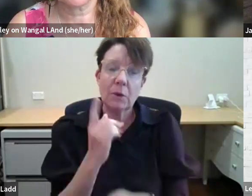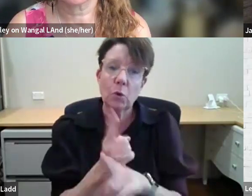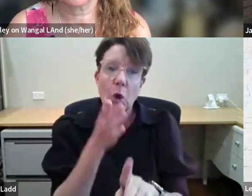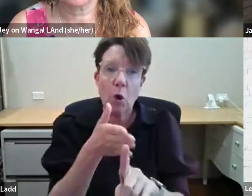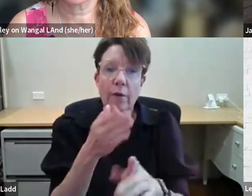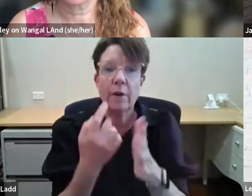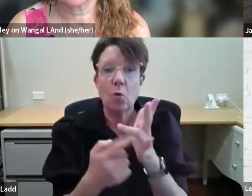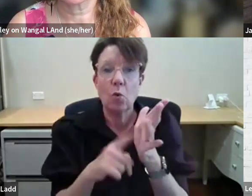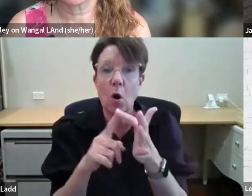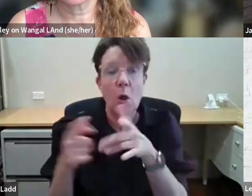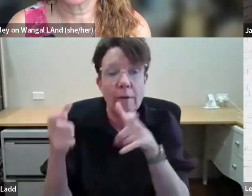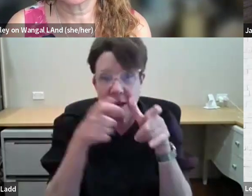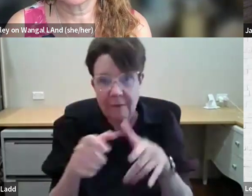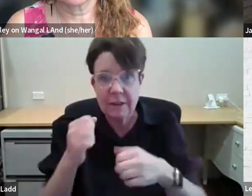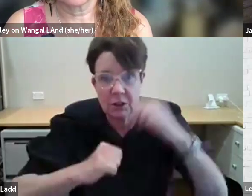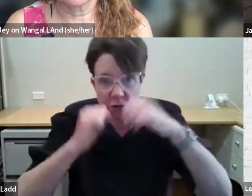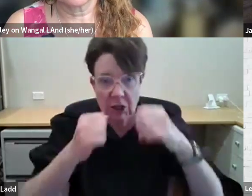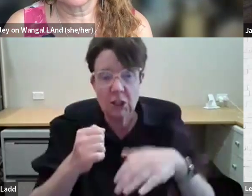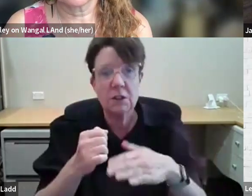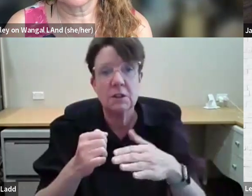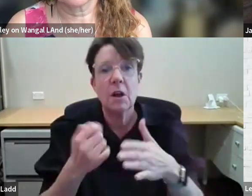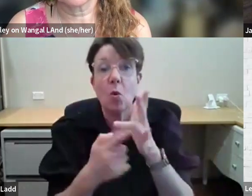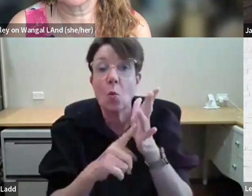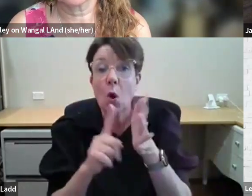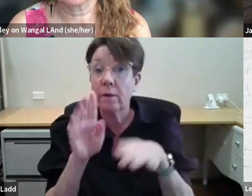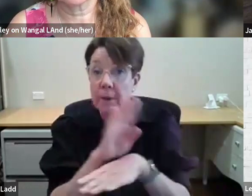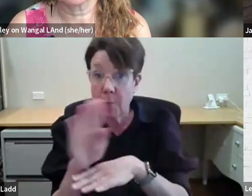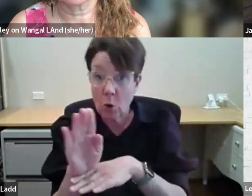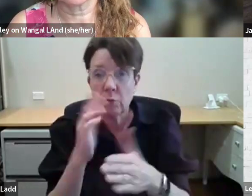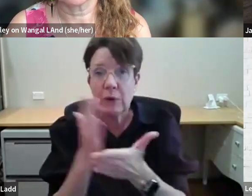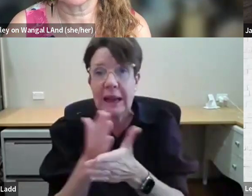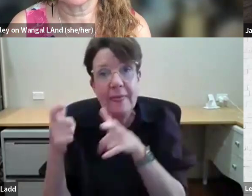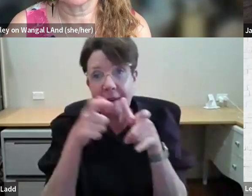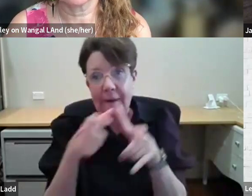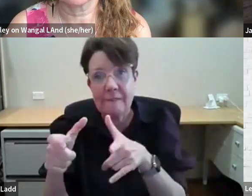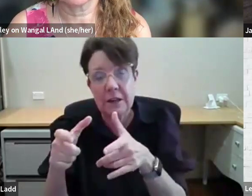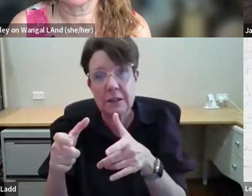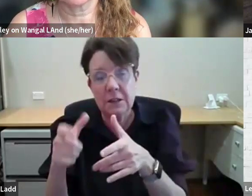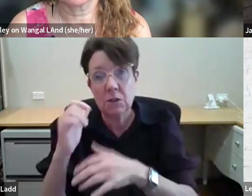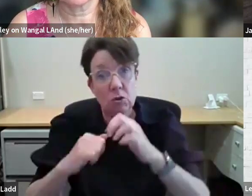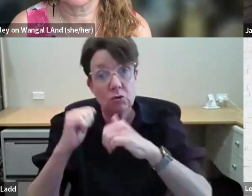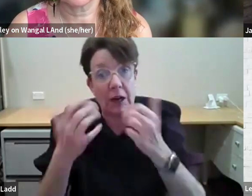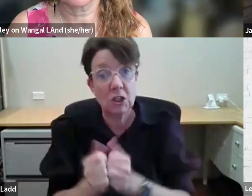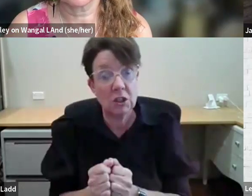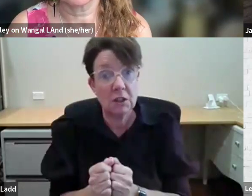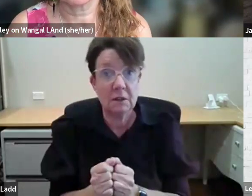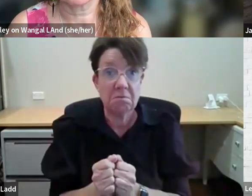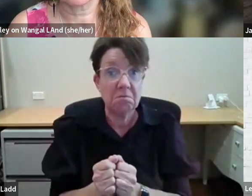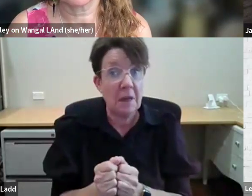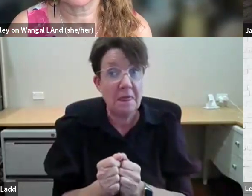capable of supporting this kind of change all these kinds of shifts in the way